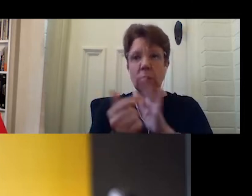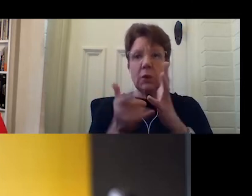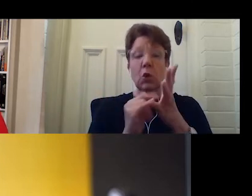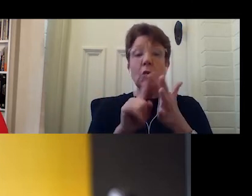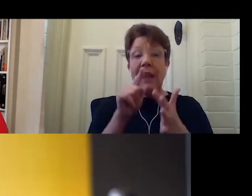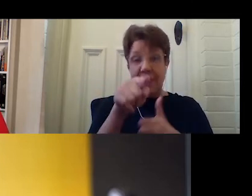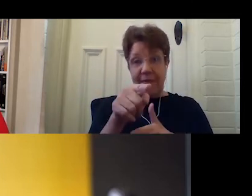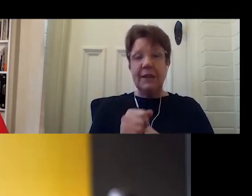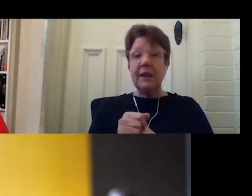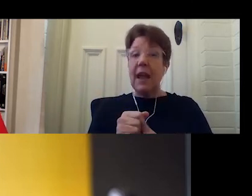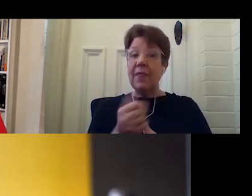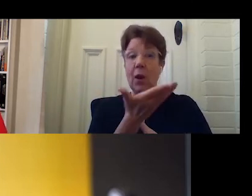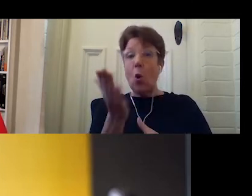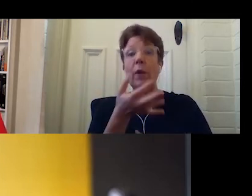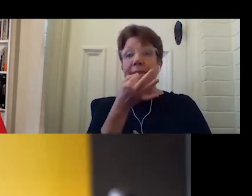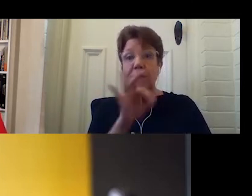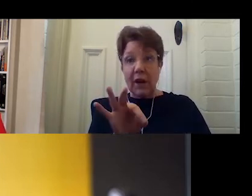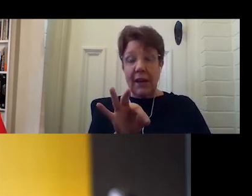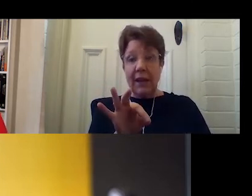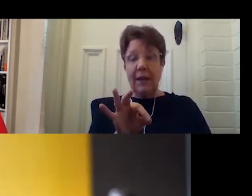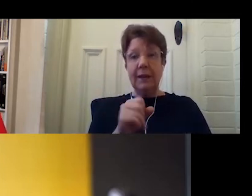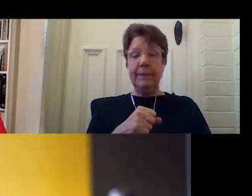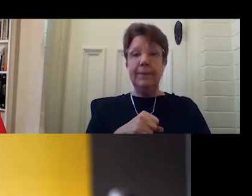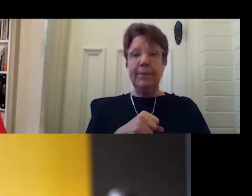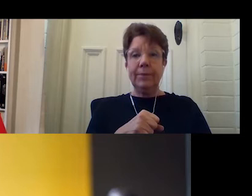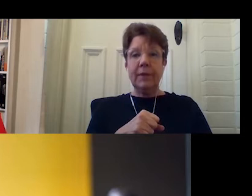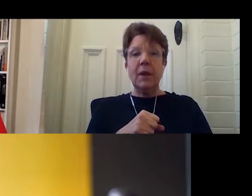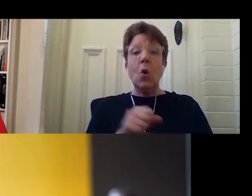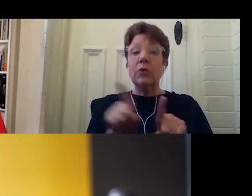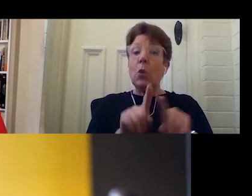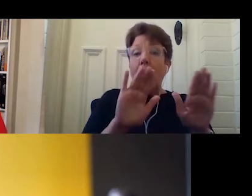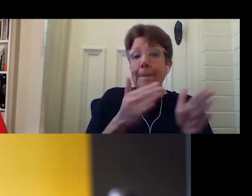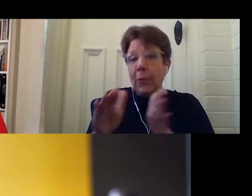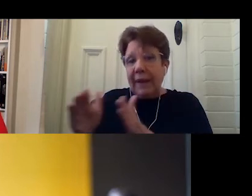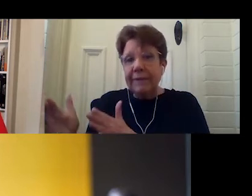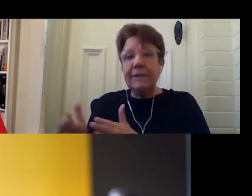they're all free. They're all quite short, very easy to access and